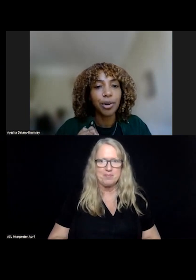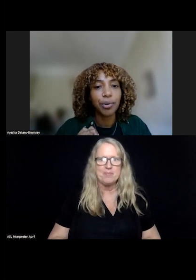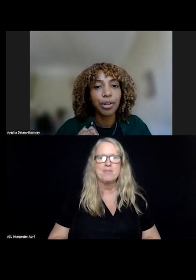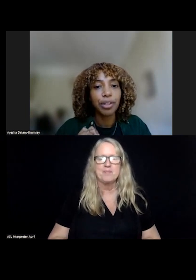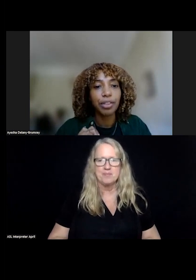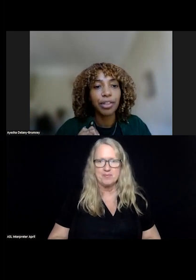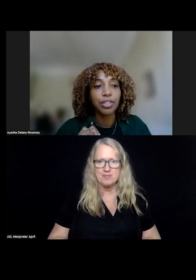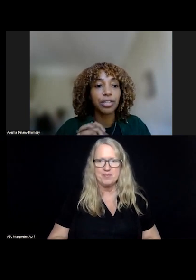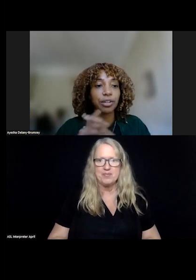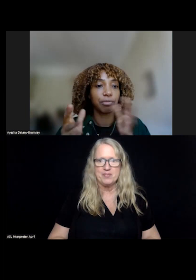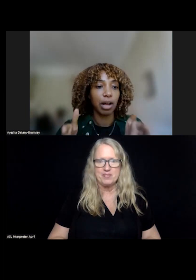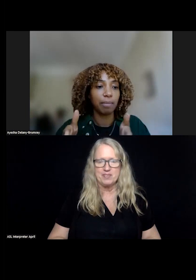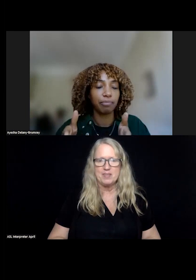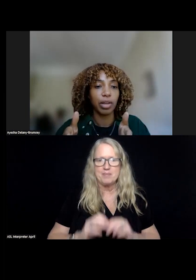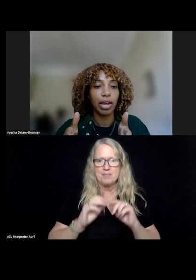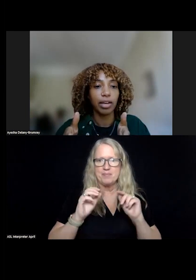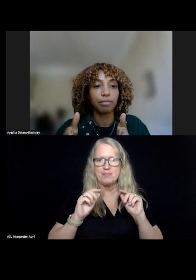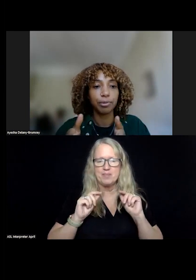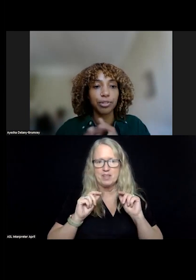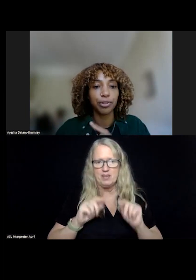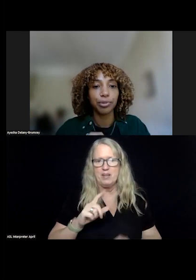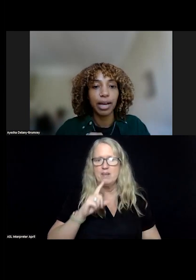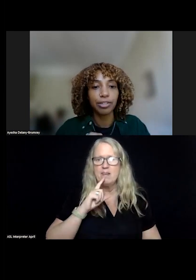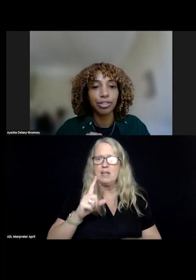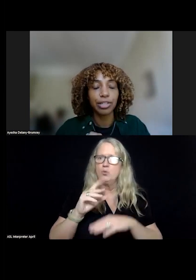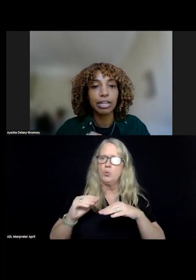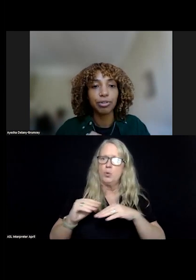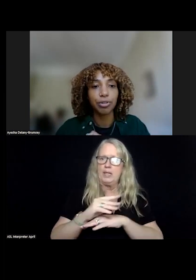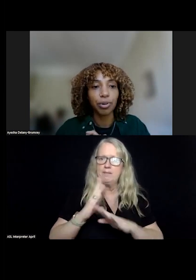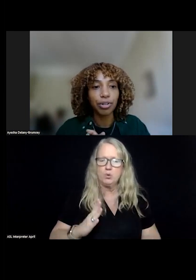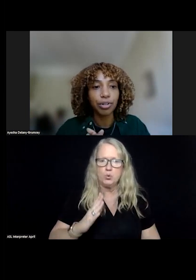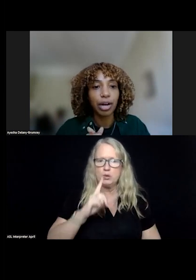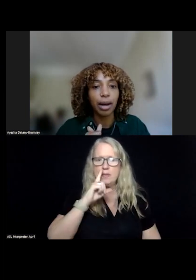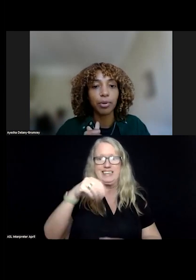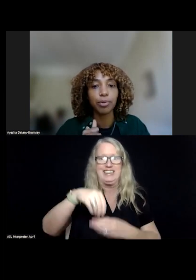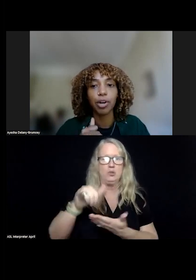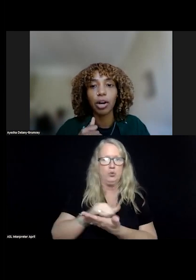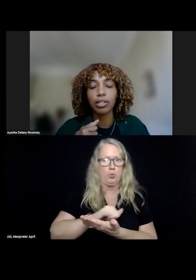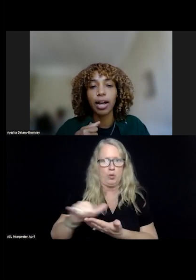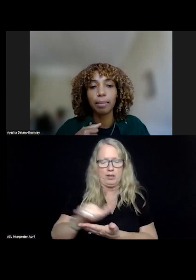SO THIS IS AN INFLUENCER WHO IS IN NEW YORK WHO TALKED A LOT